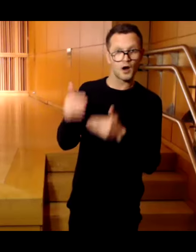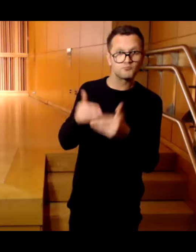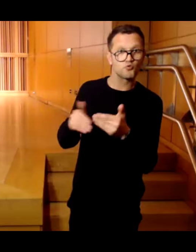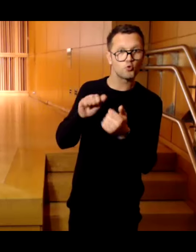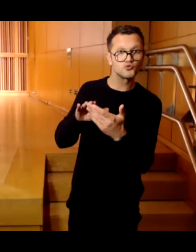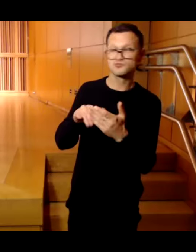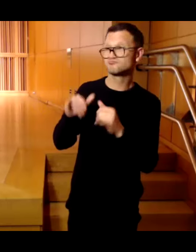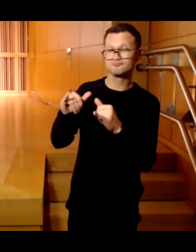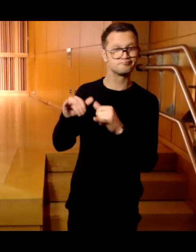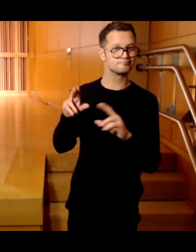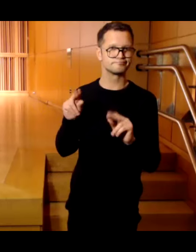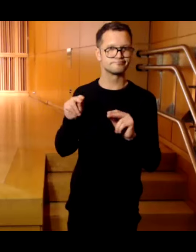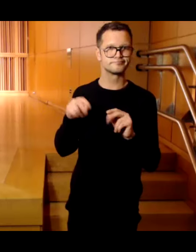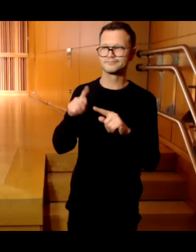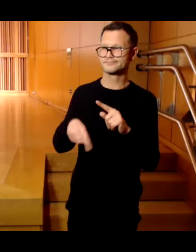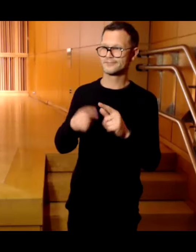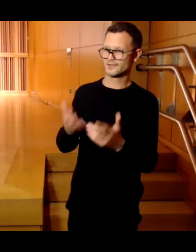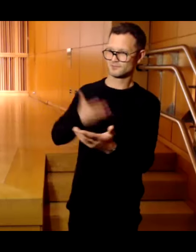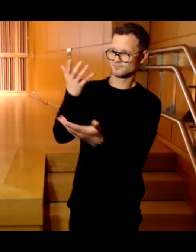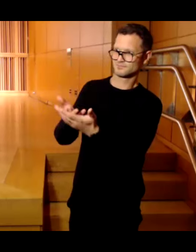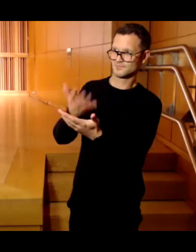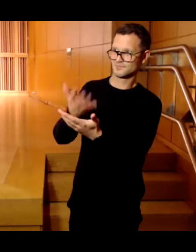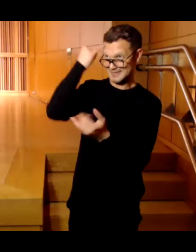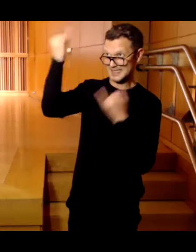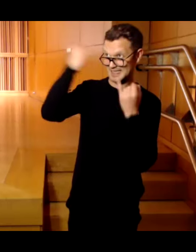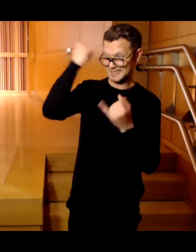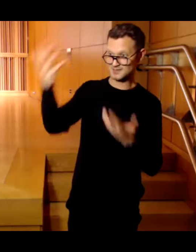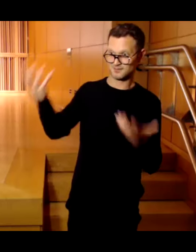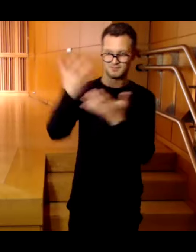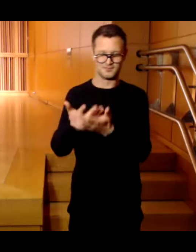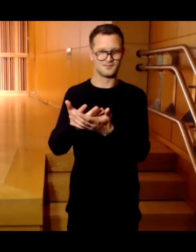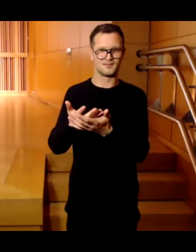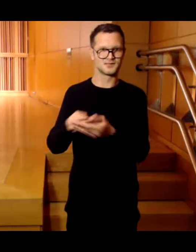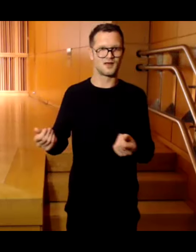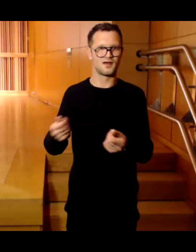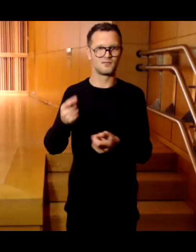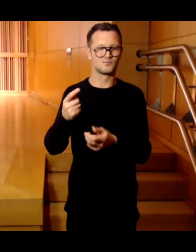actualize the ideals that we presumably hold so dear.